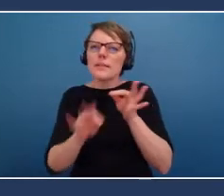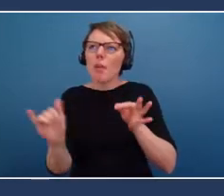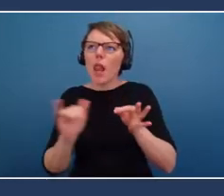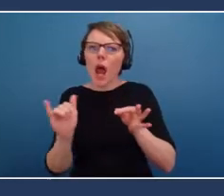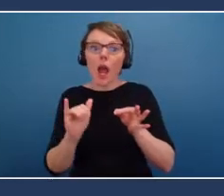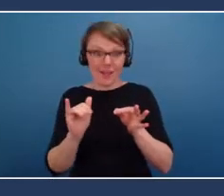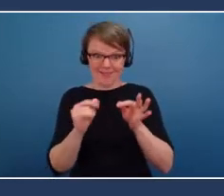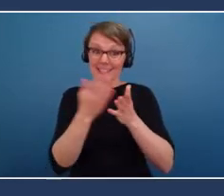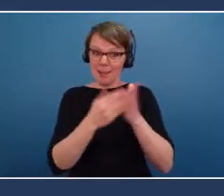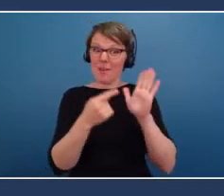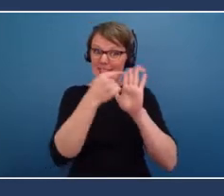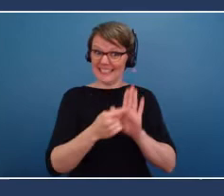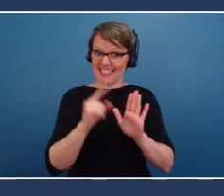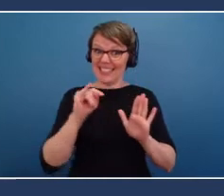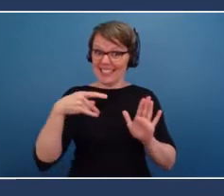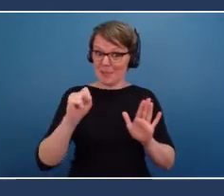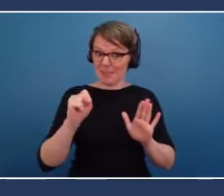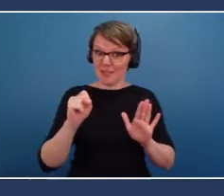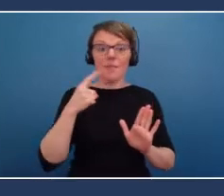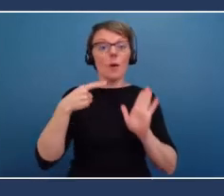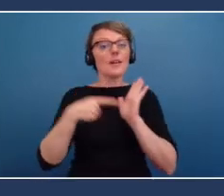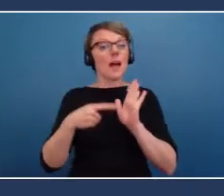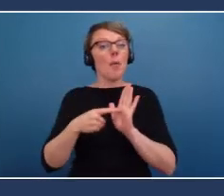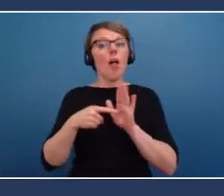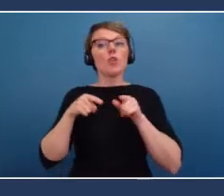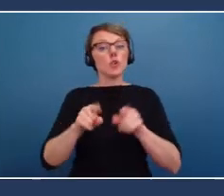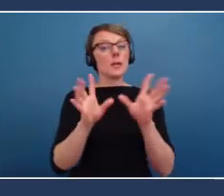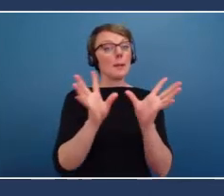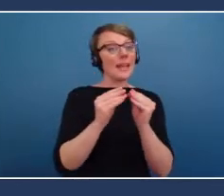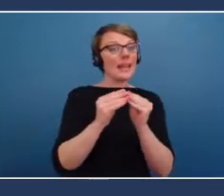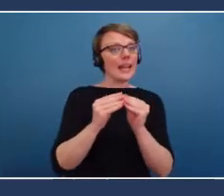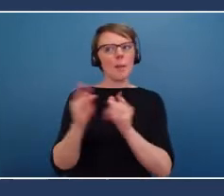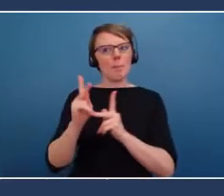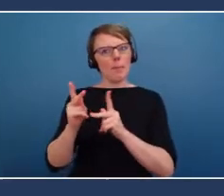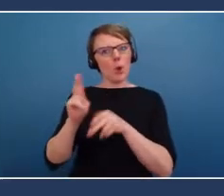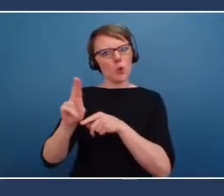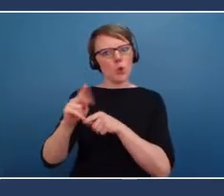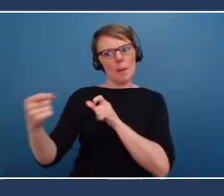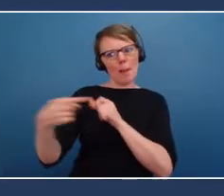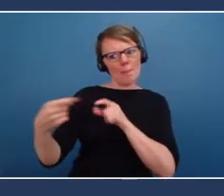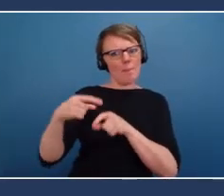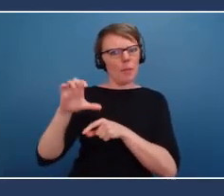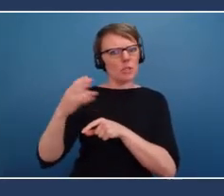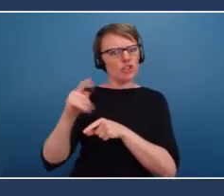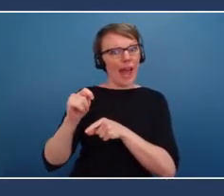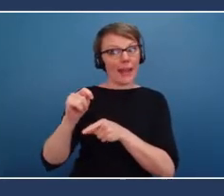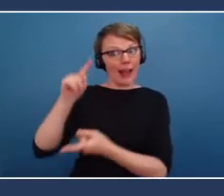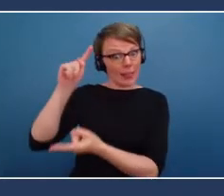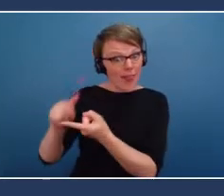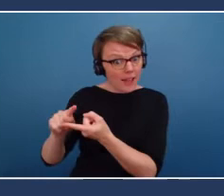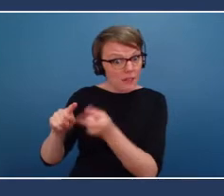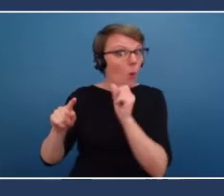It might be restricting the chat or really going into the chat a lot more. But when we reach out and ask, you will quite often